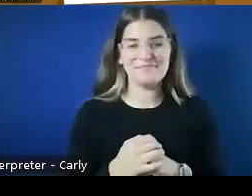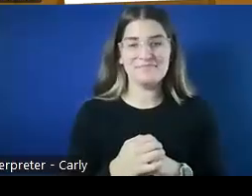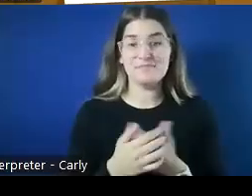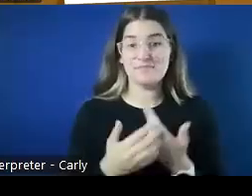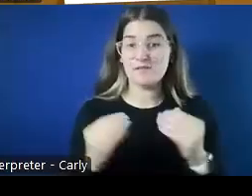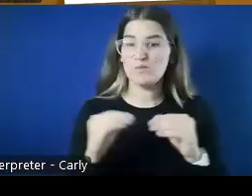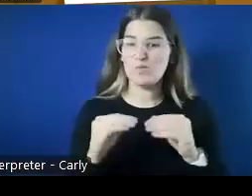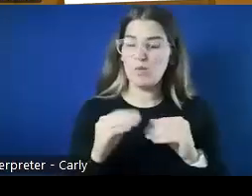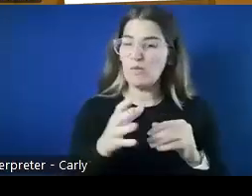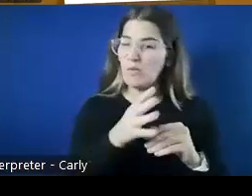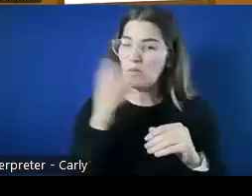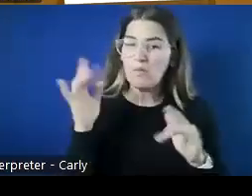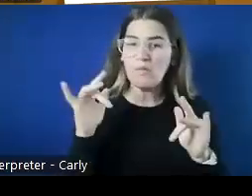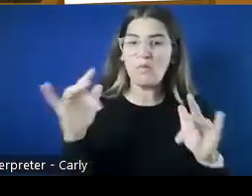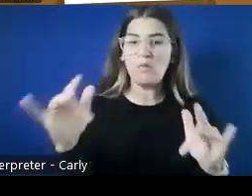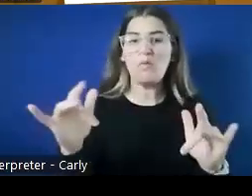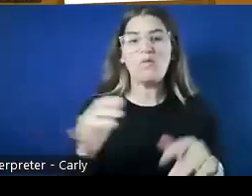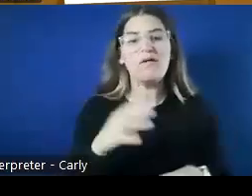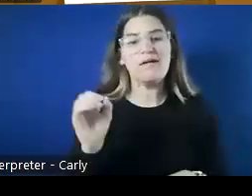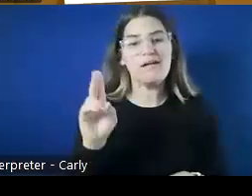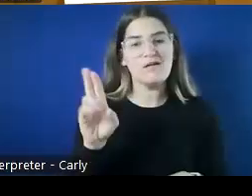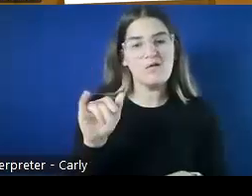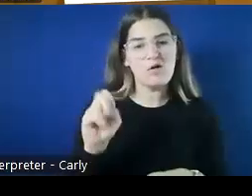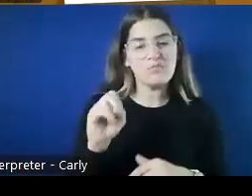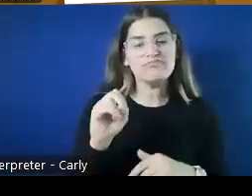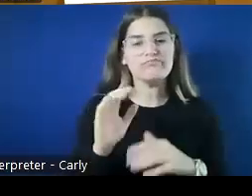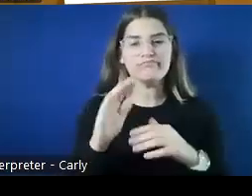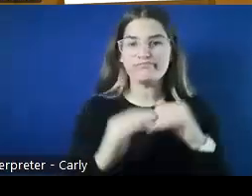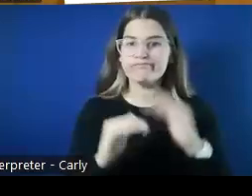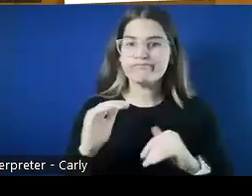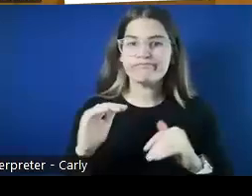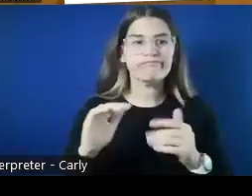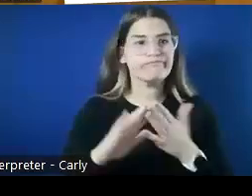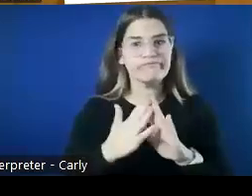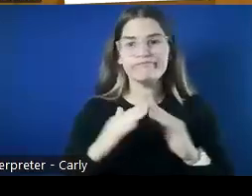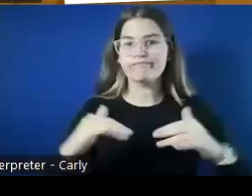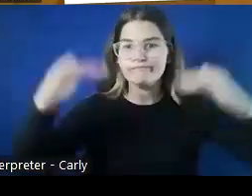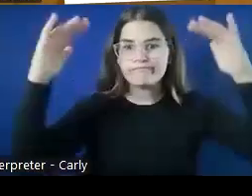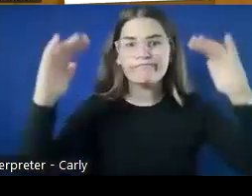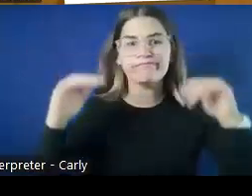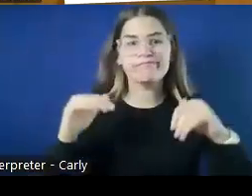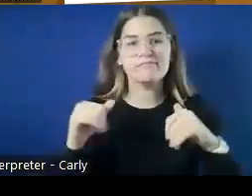and urban underserved populations and as you can tell we have seen